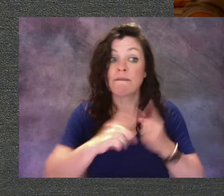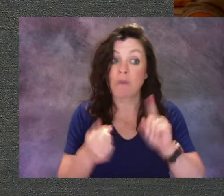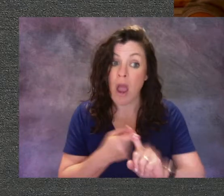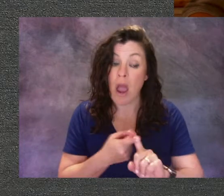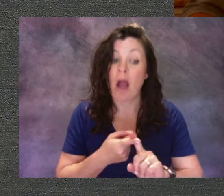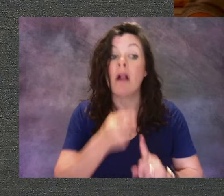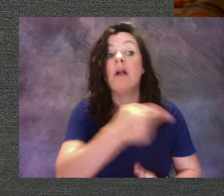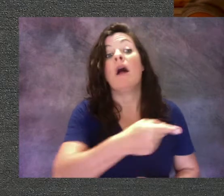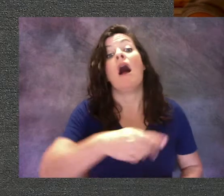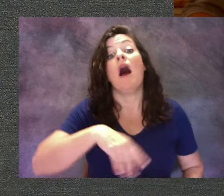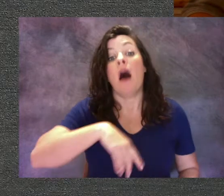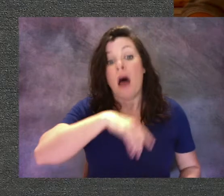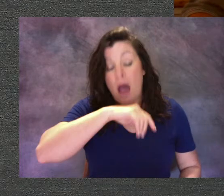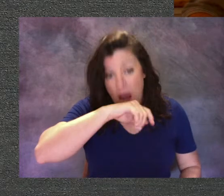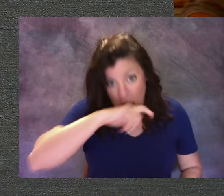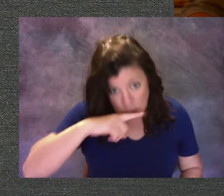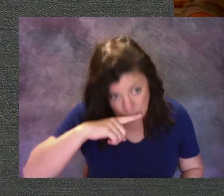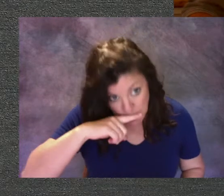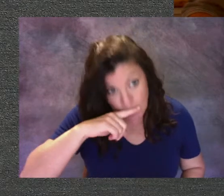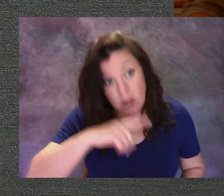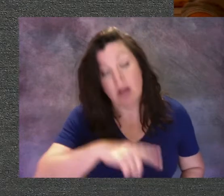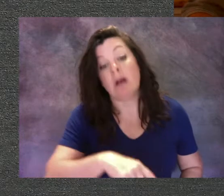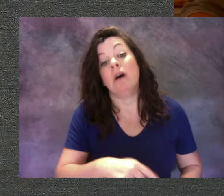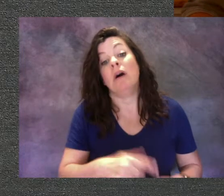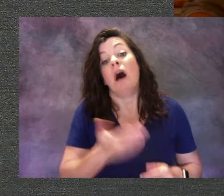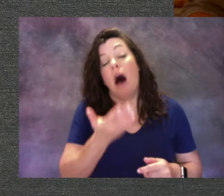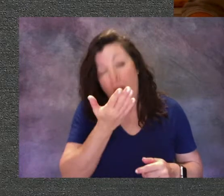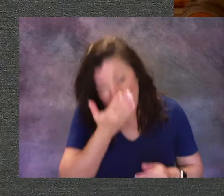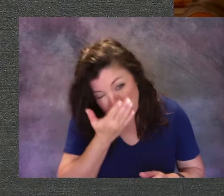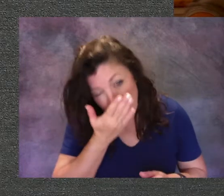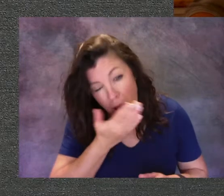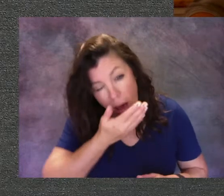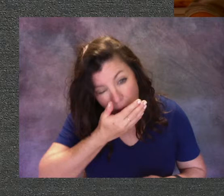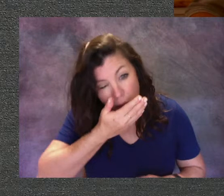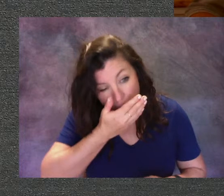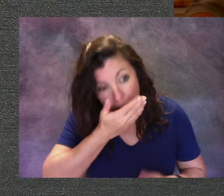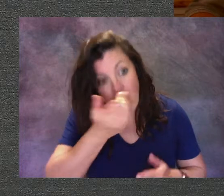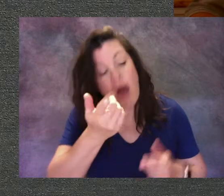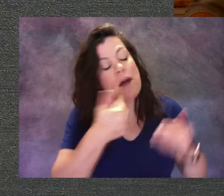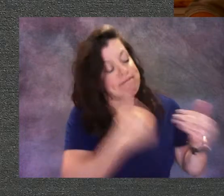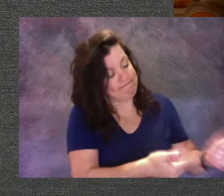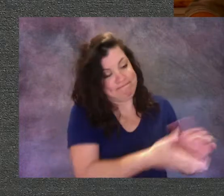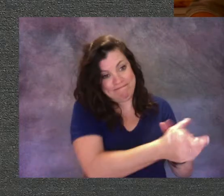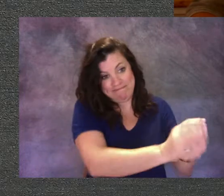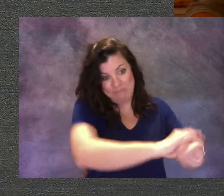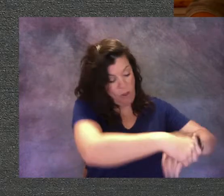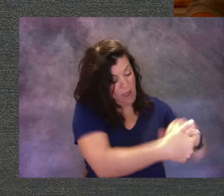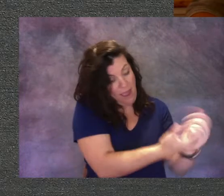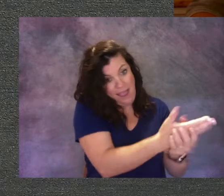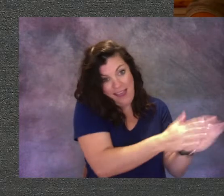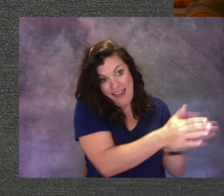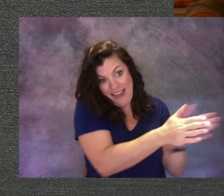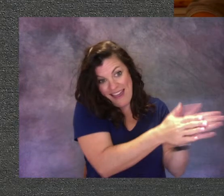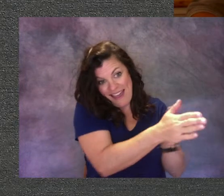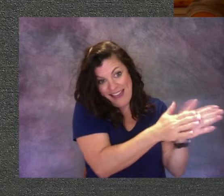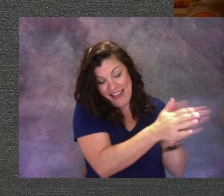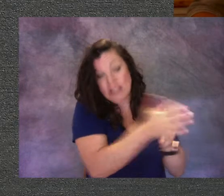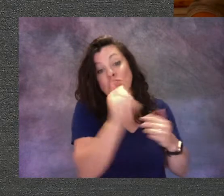in your hands, and be a good friend, always try to go in your sleeve or cough inside your shirt.